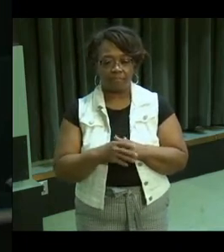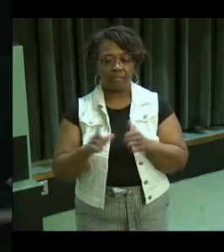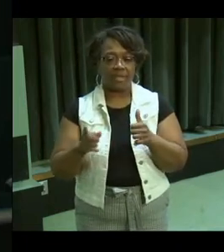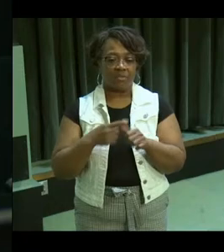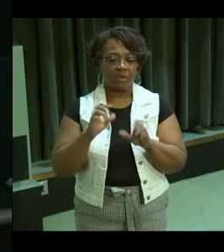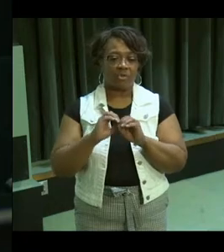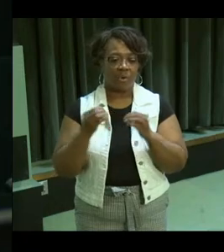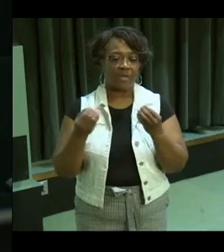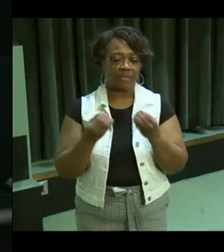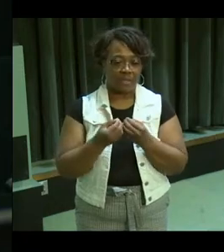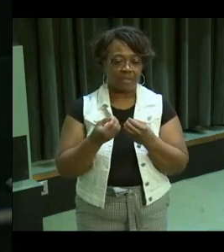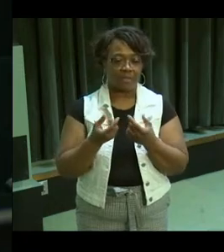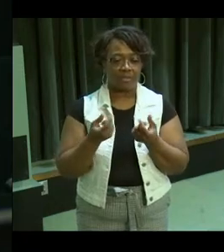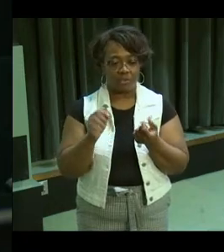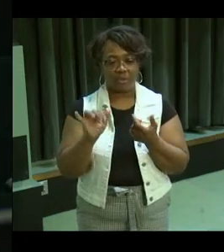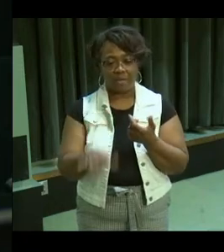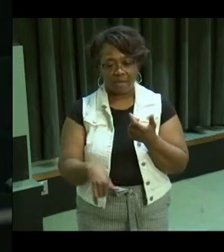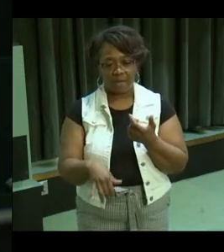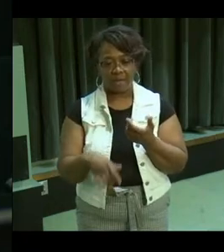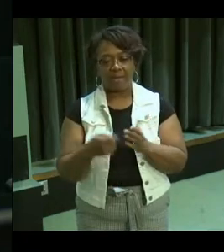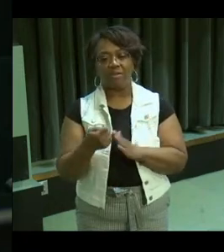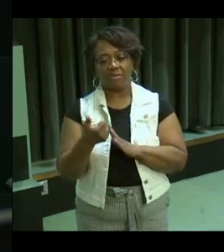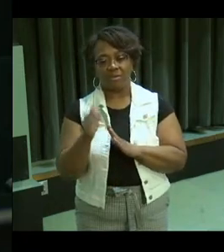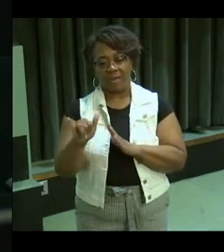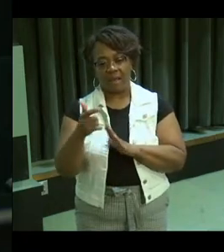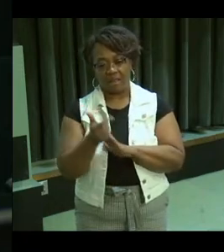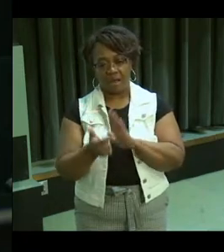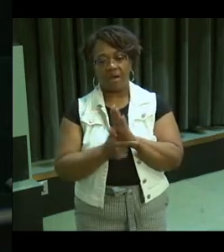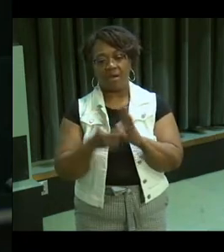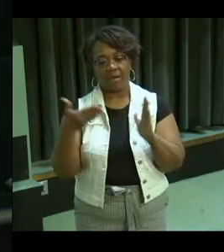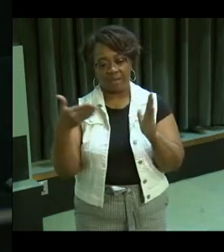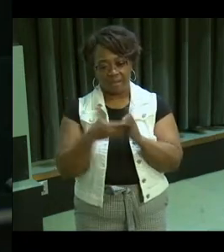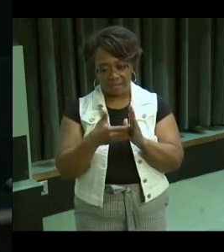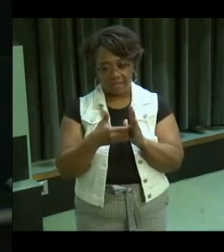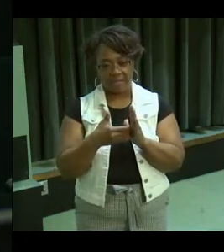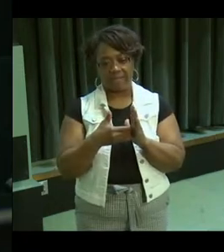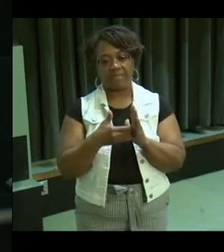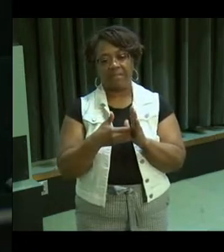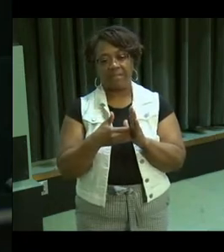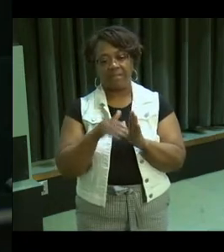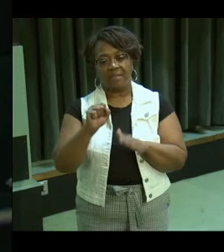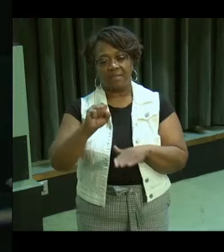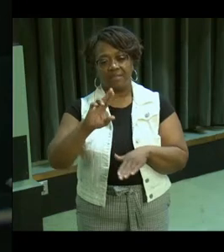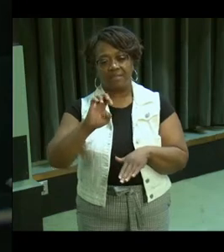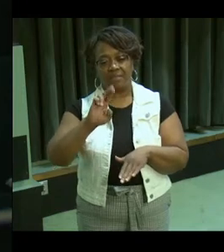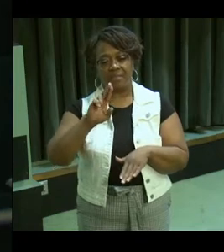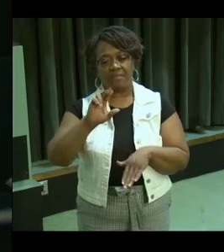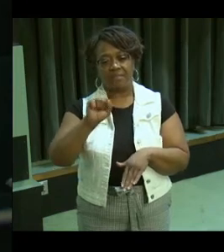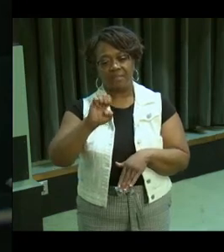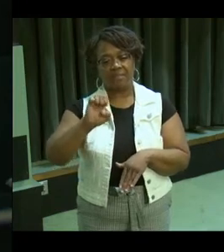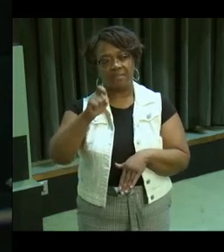probably the late 70s. But my